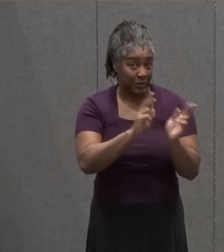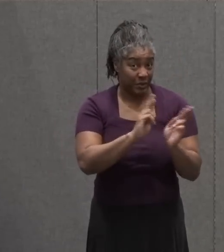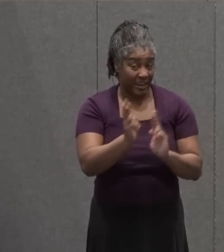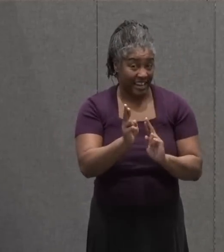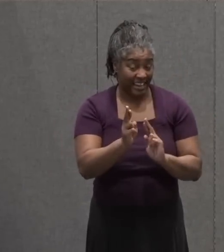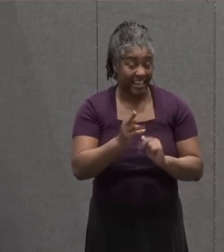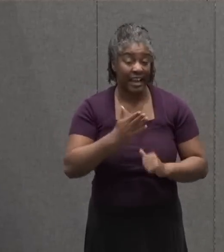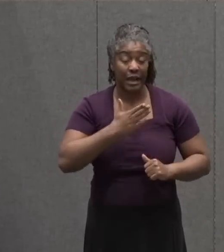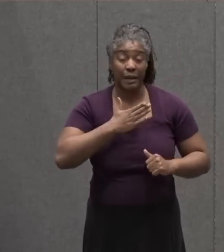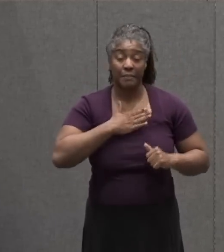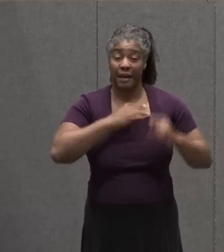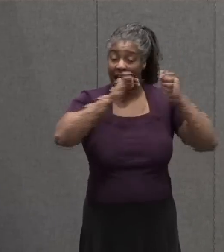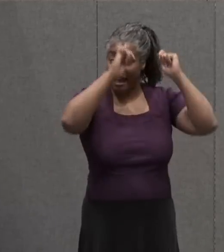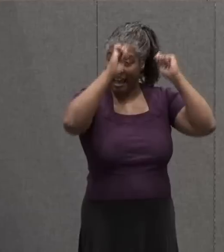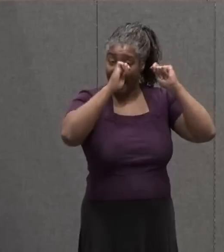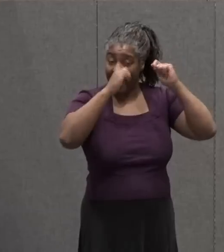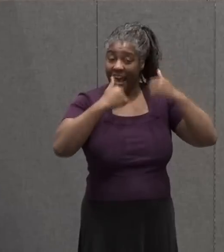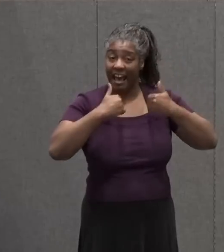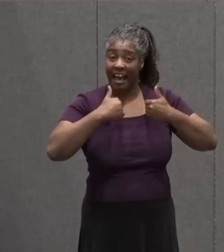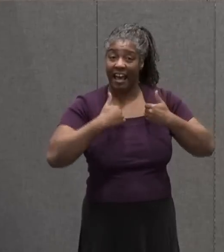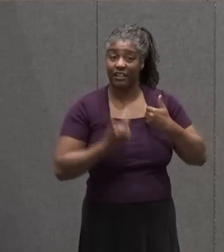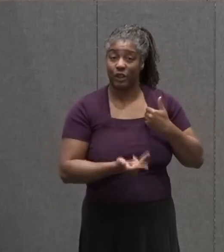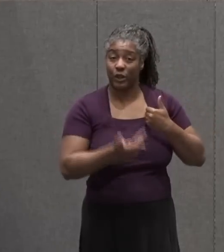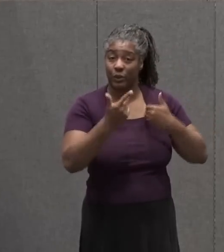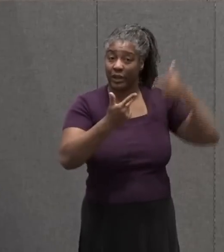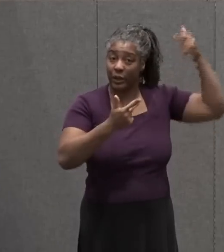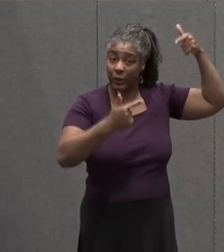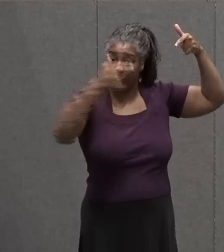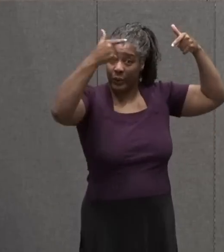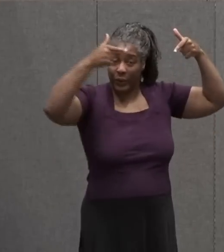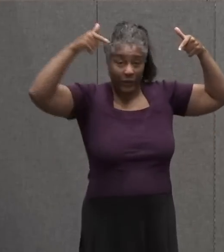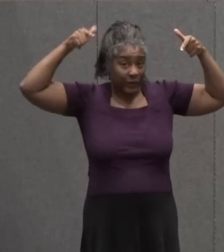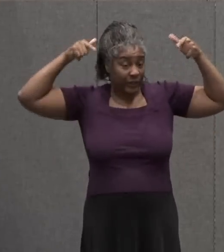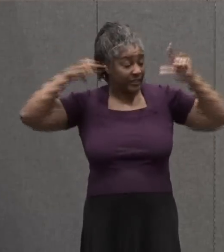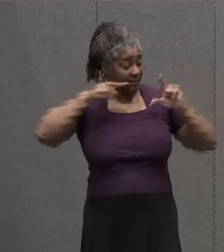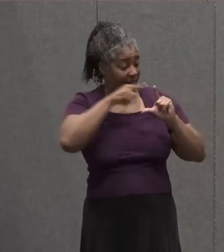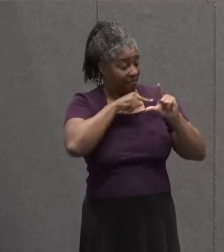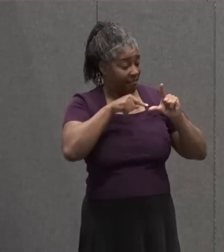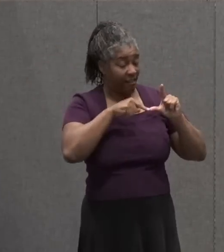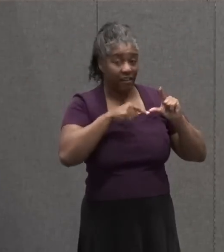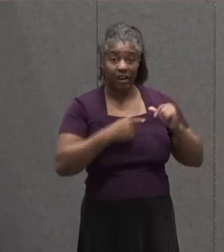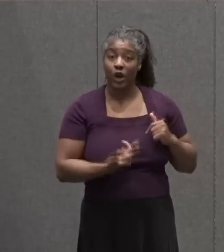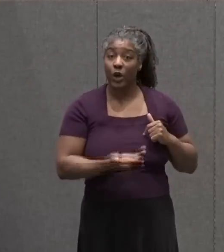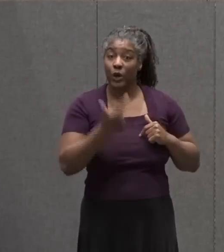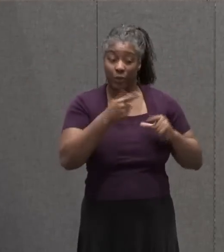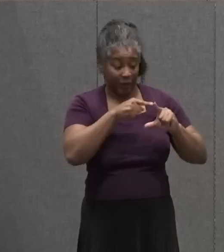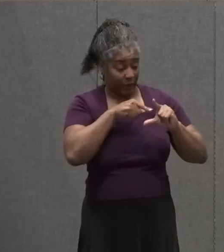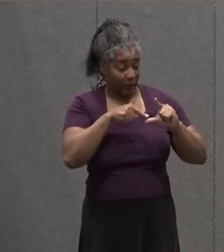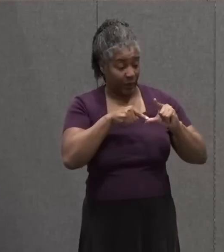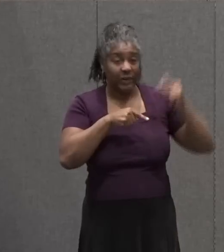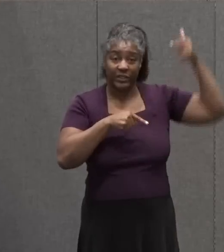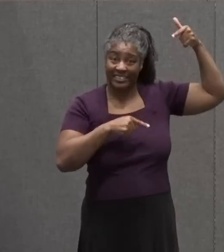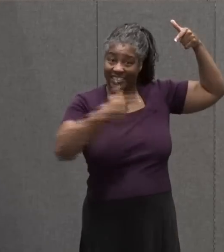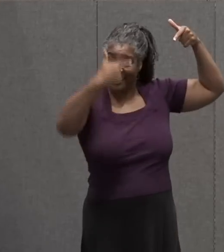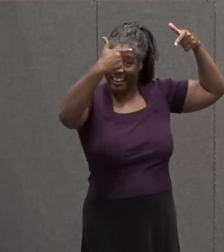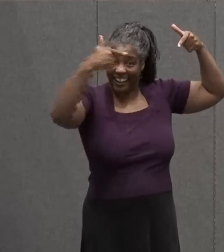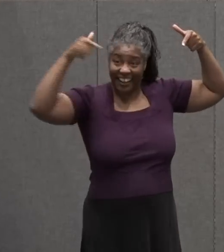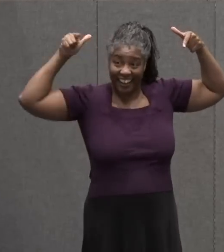My hat has three corners, three corners has my hat